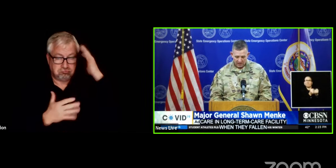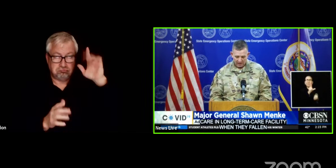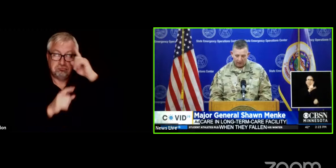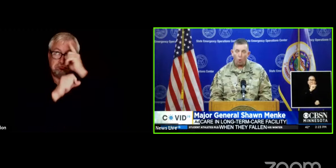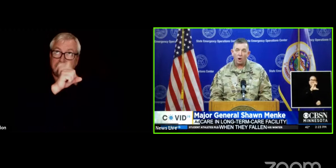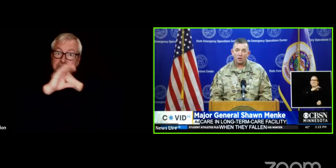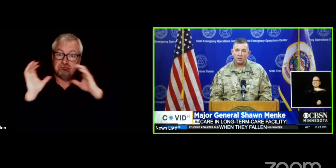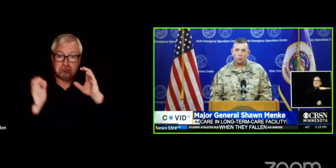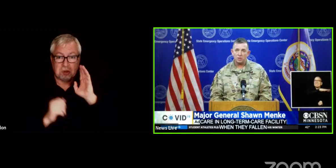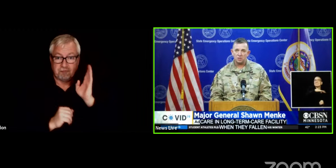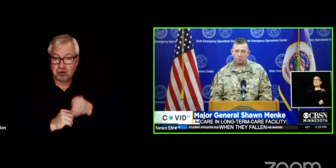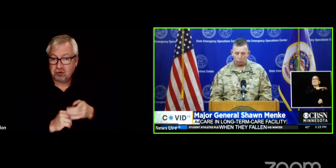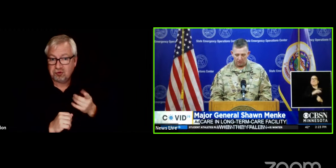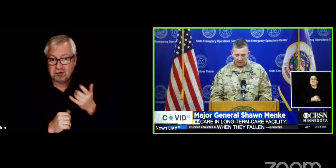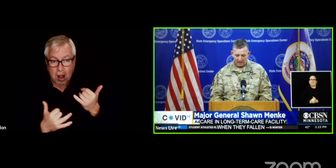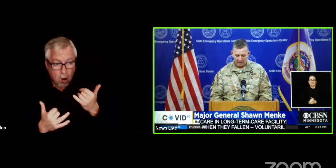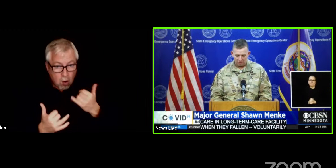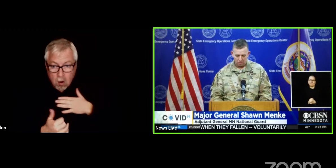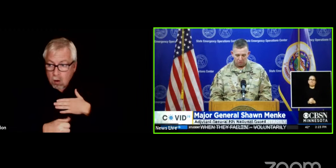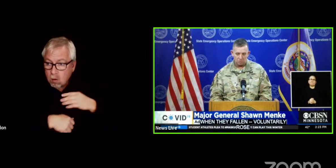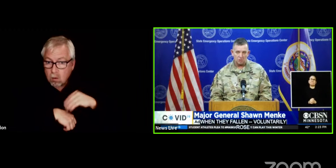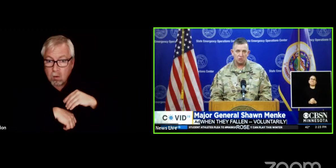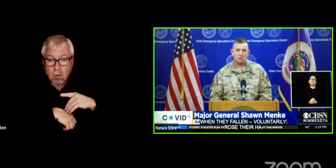AND I WHOLEHEIGHTEDLY WISH WE DID NOT HAVE TO DO THIS MISSION